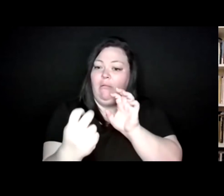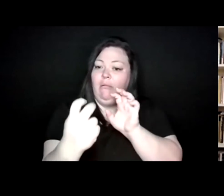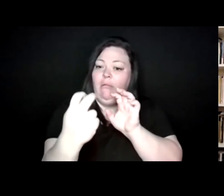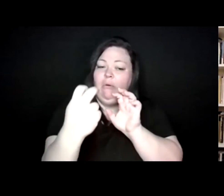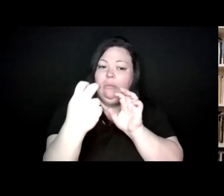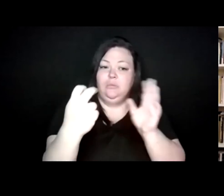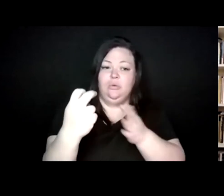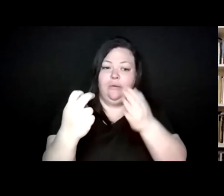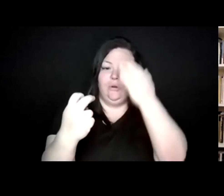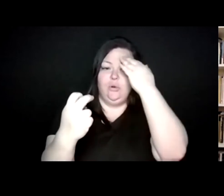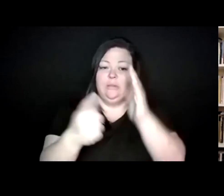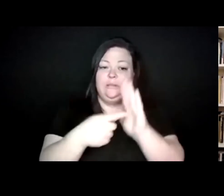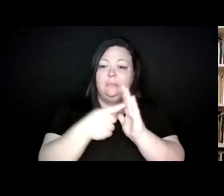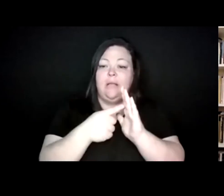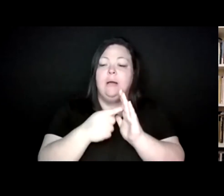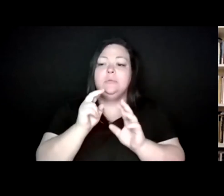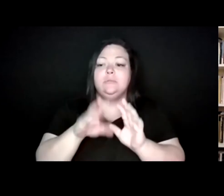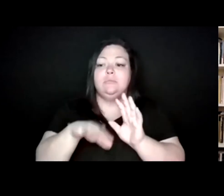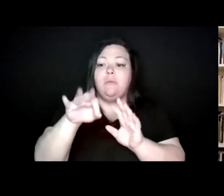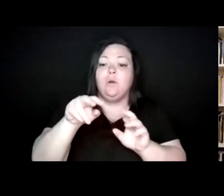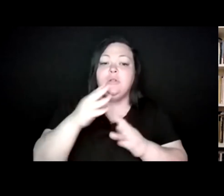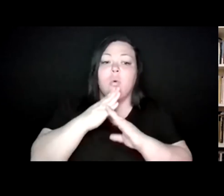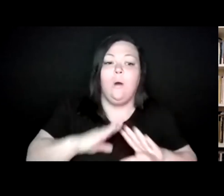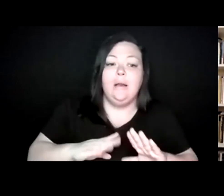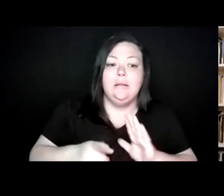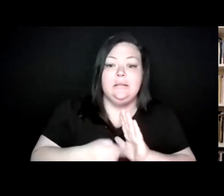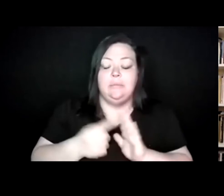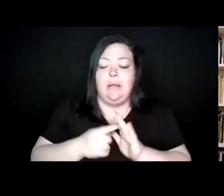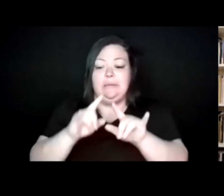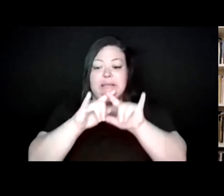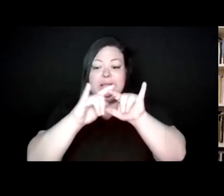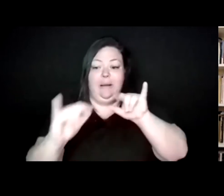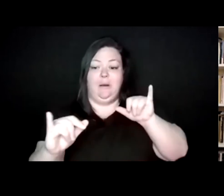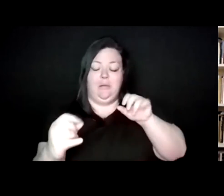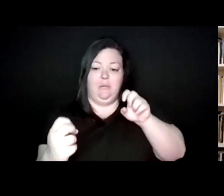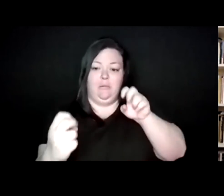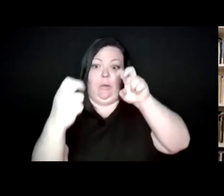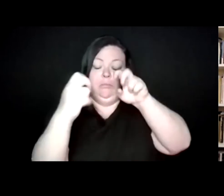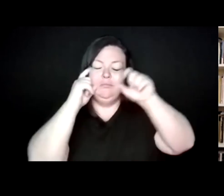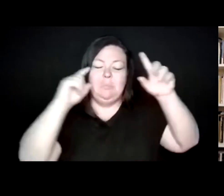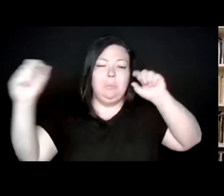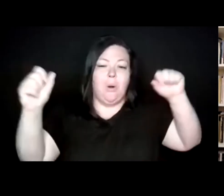Sometimes discovery is quiet,/ Sometimes simultaneous and loud. //